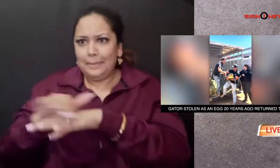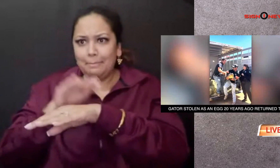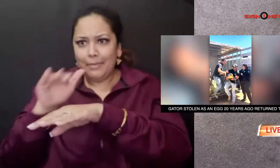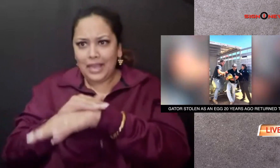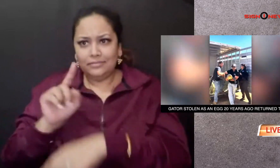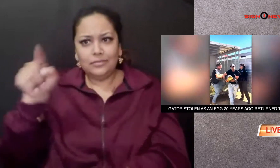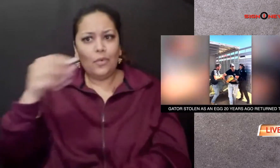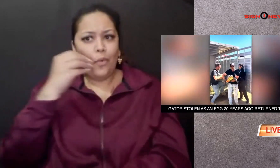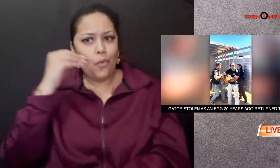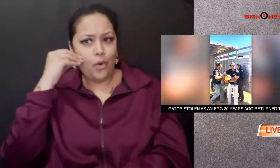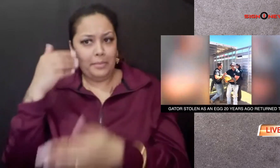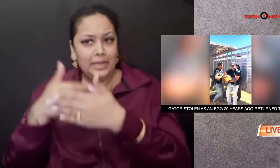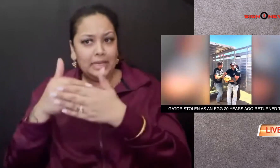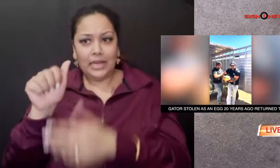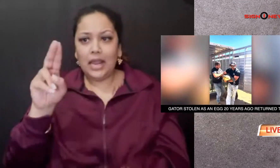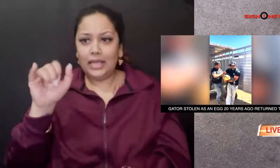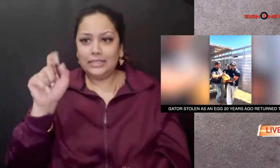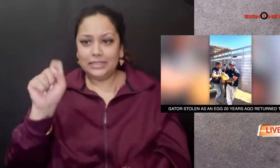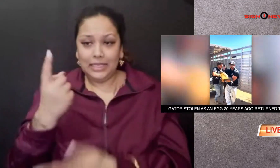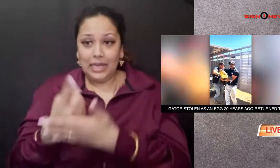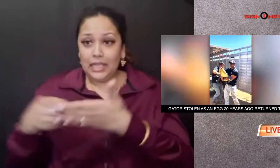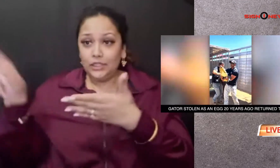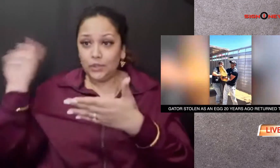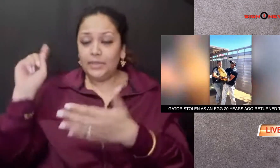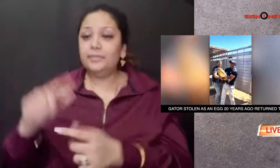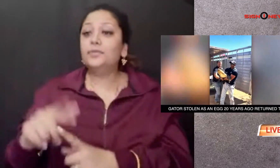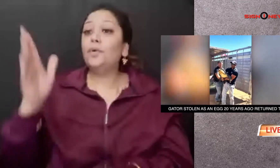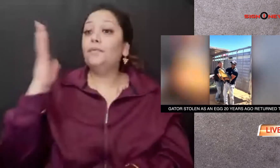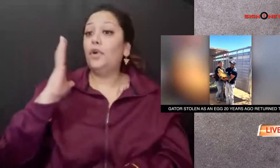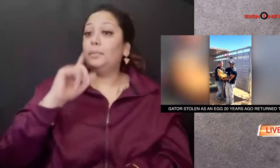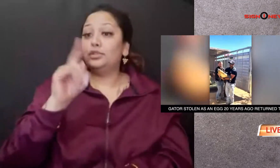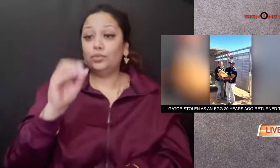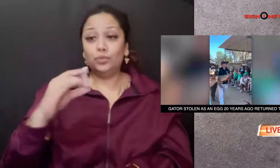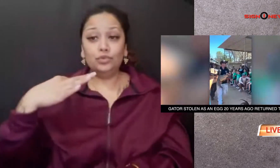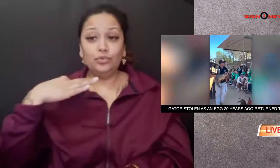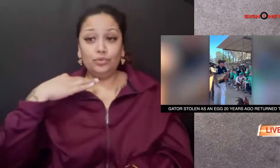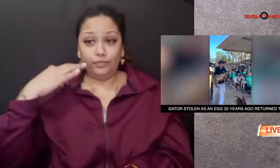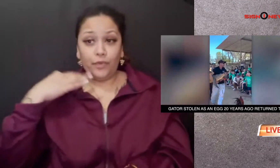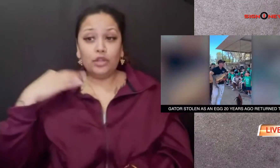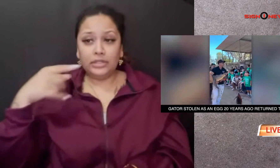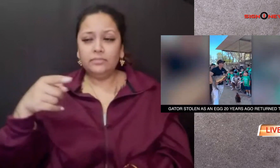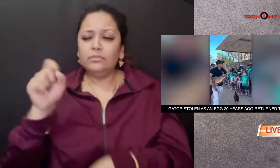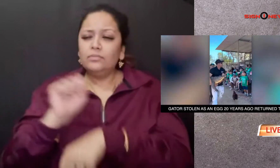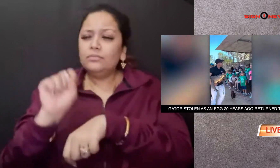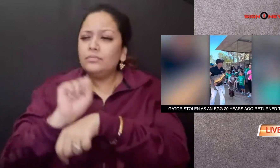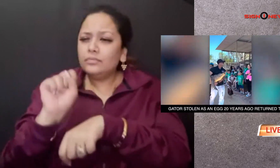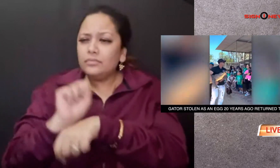gator living illegally as a pet in a home near Austin last week a former